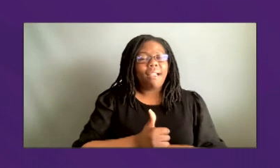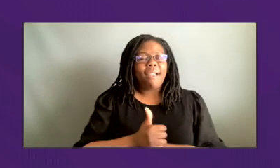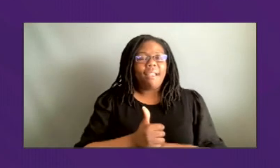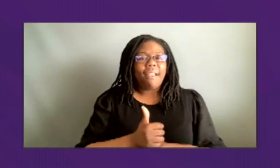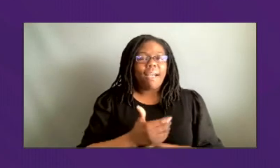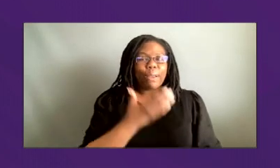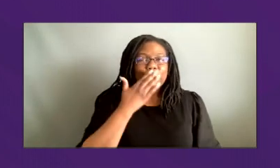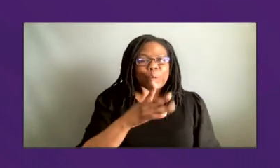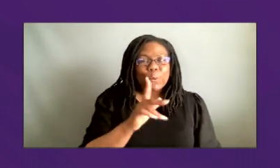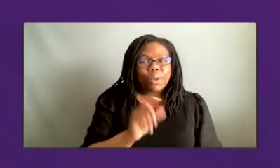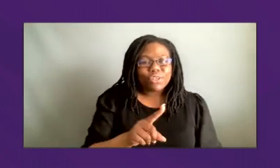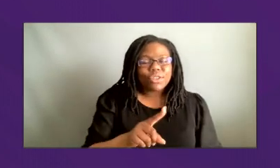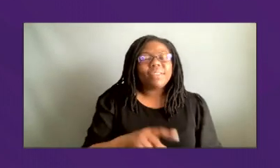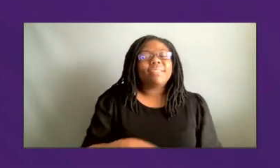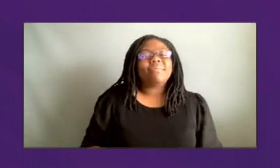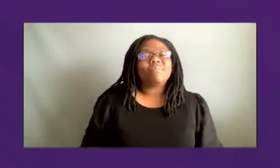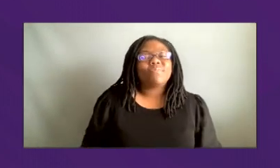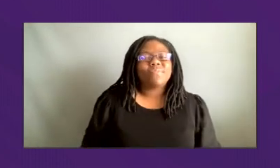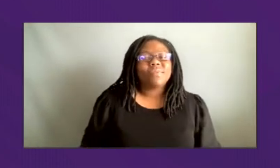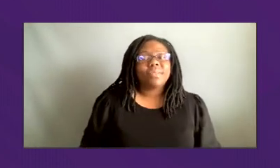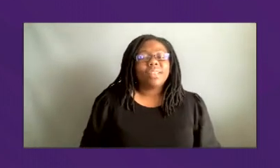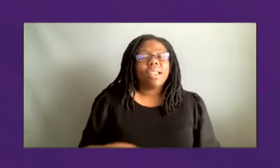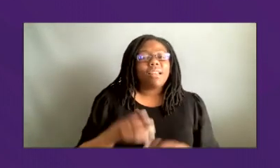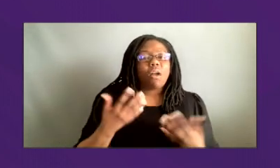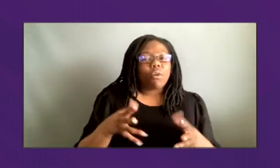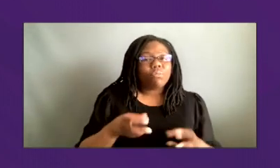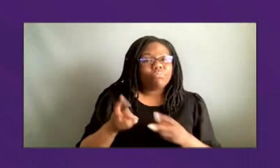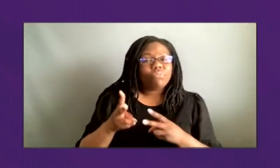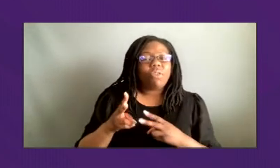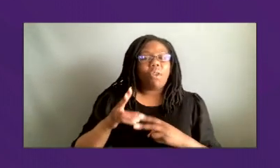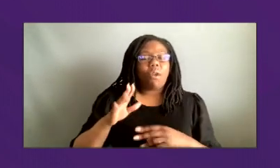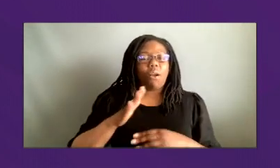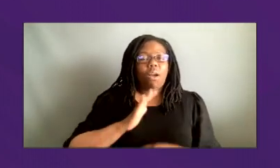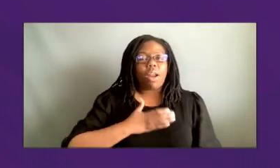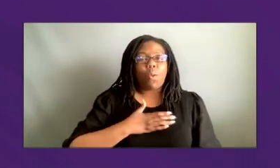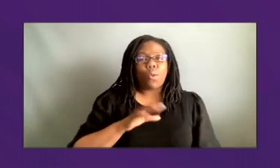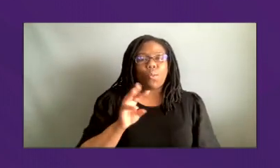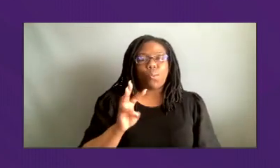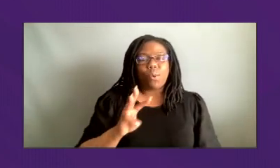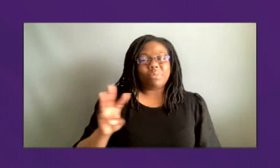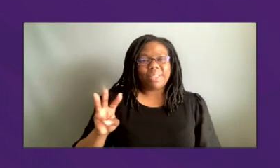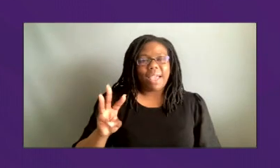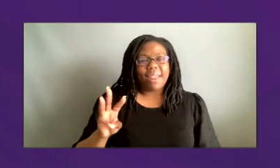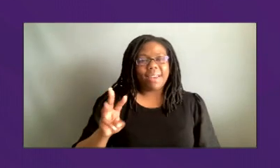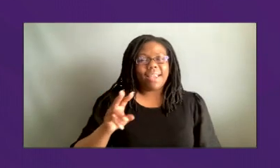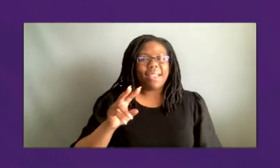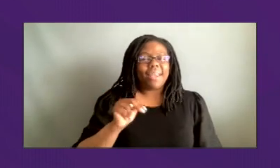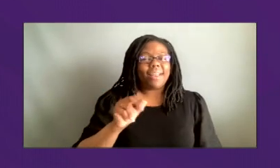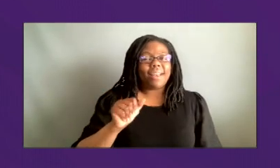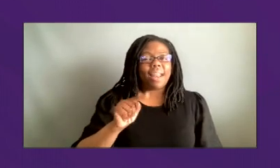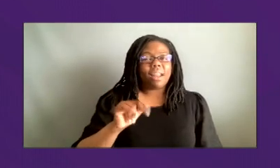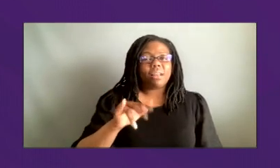and specifically Native Knowledge 360. You'll see the link dropped in the chat. Next slide, please.